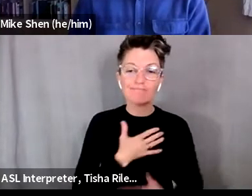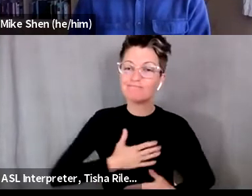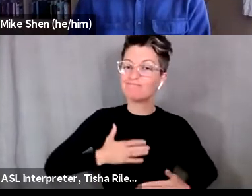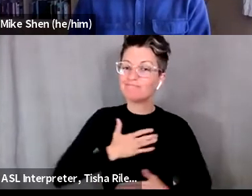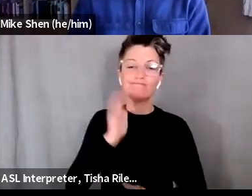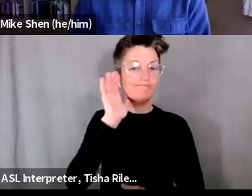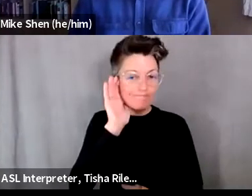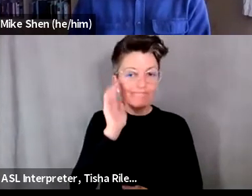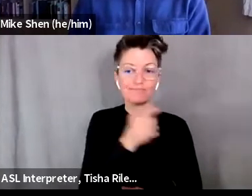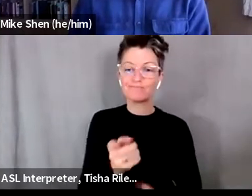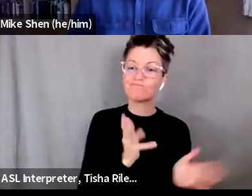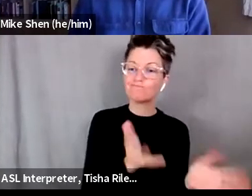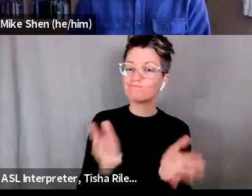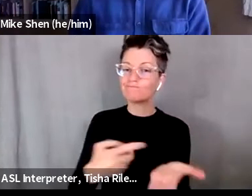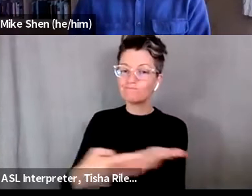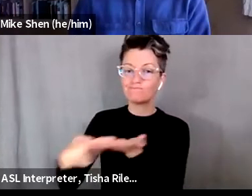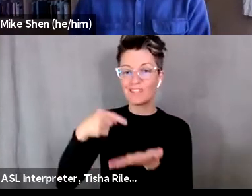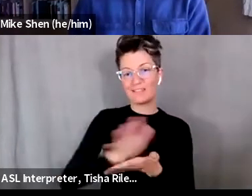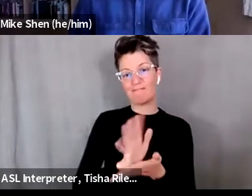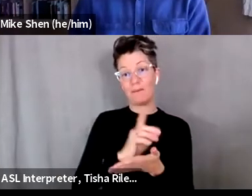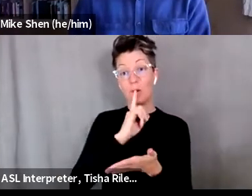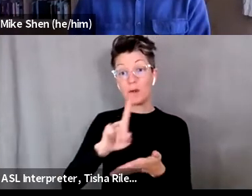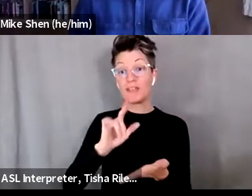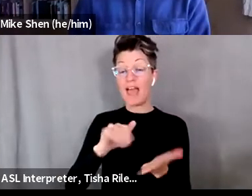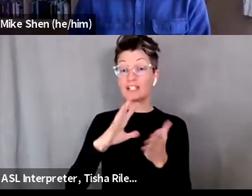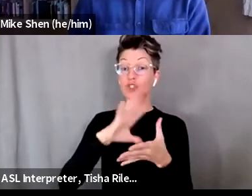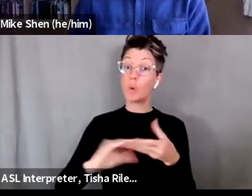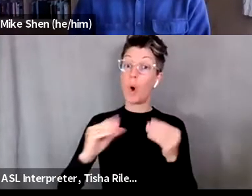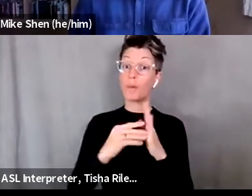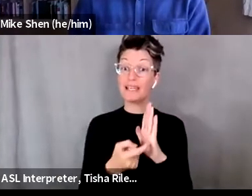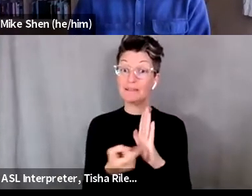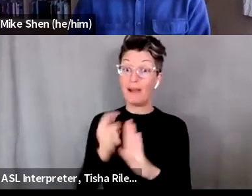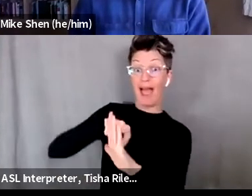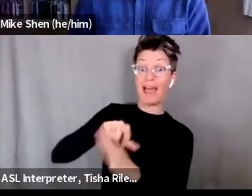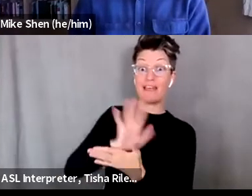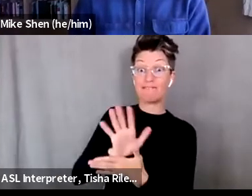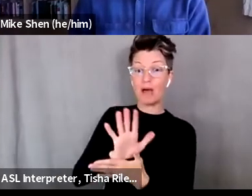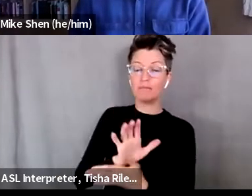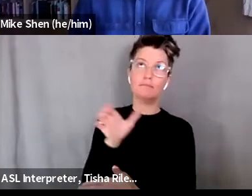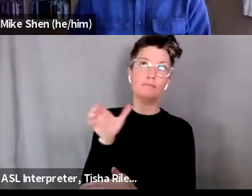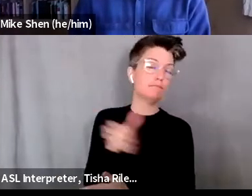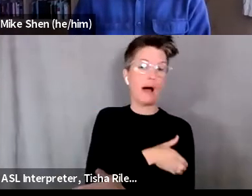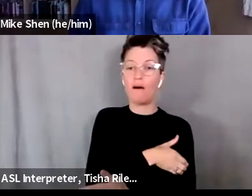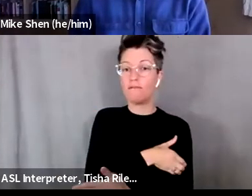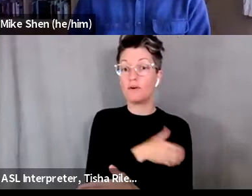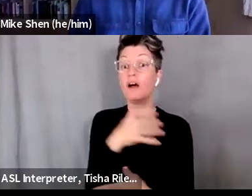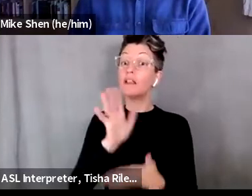the backstory of this film is as powerful as the film itself. And so I'm just so happy that we're all here.